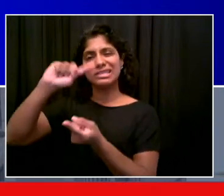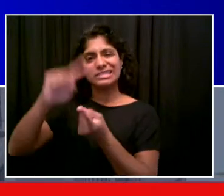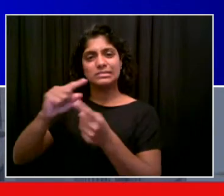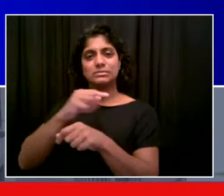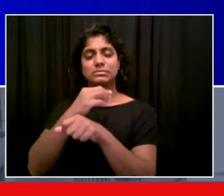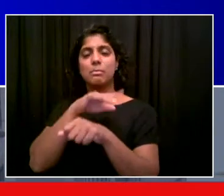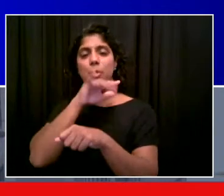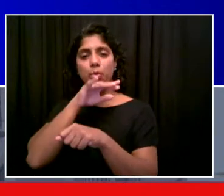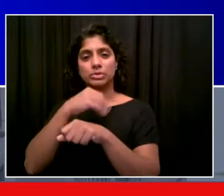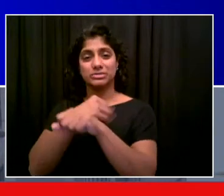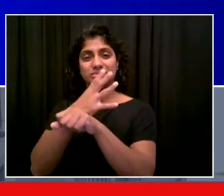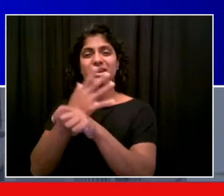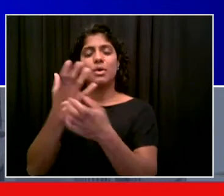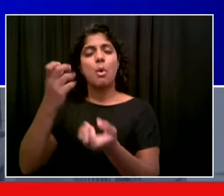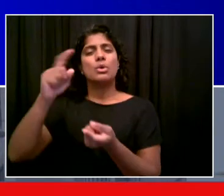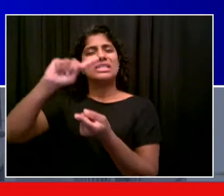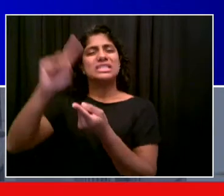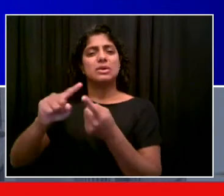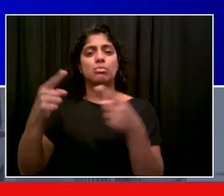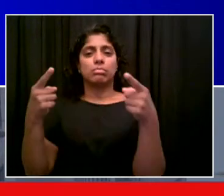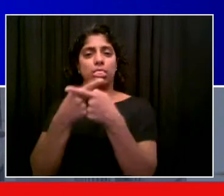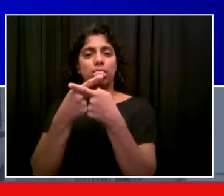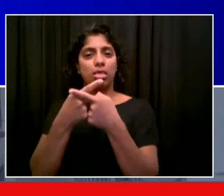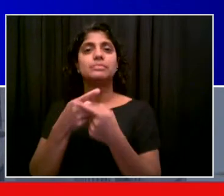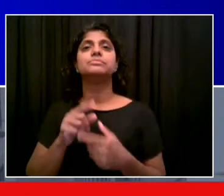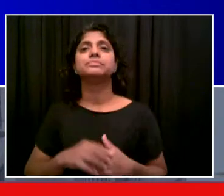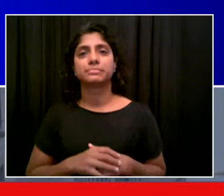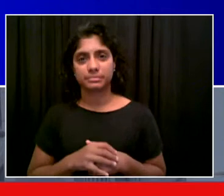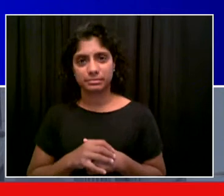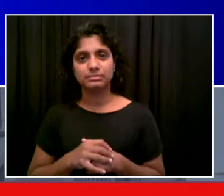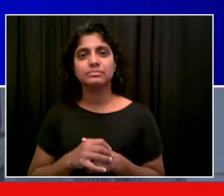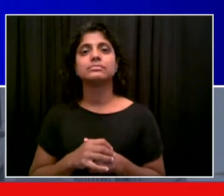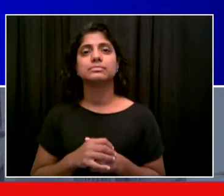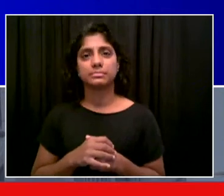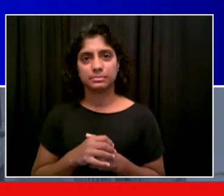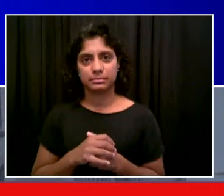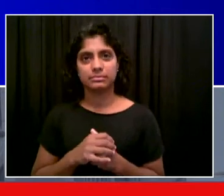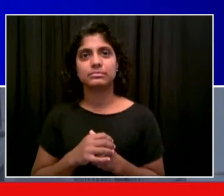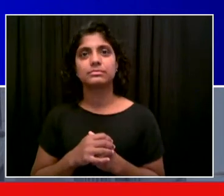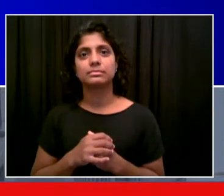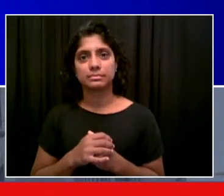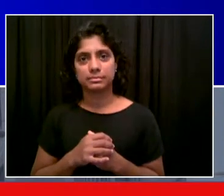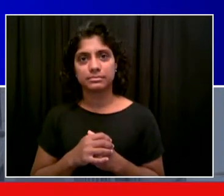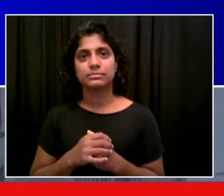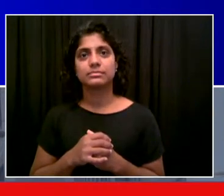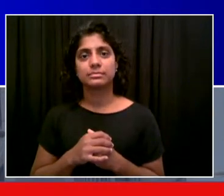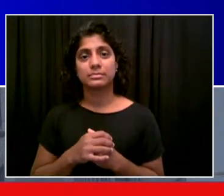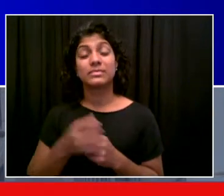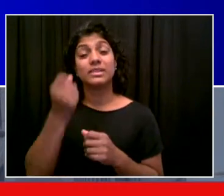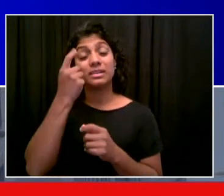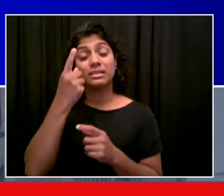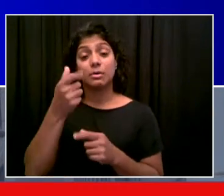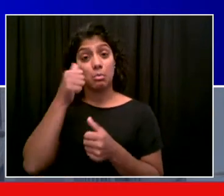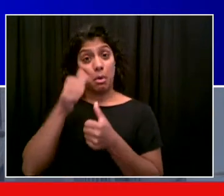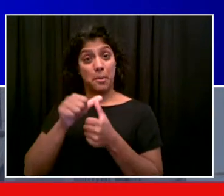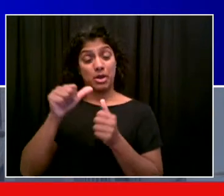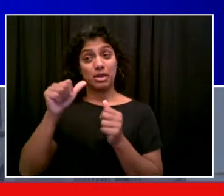BAD ENOUGH. THINK ABOUT WHAT IT DOES TO THE AIR WE BREATHE. A LOT OF CARS